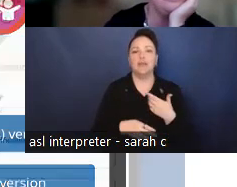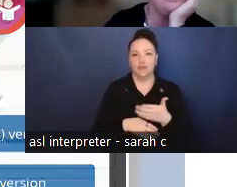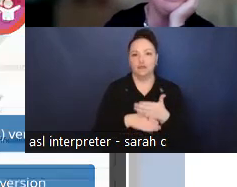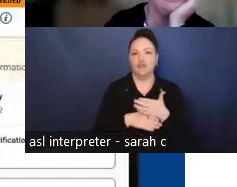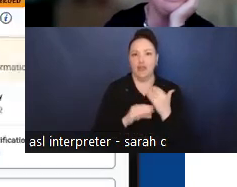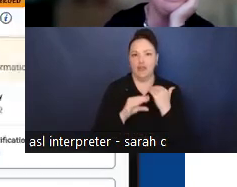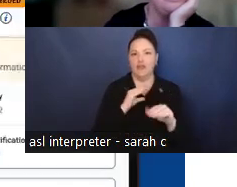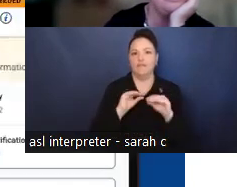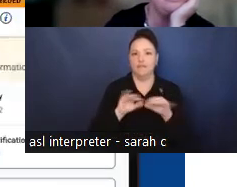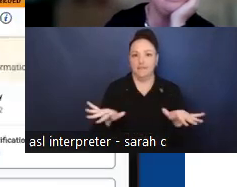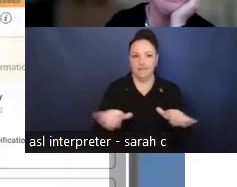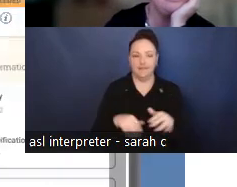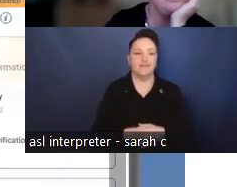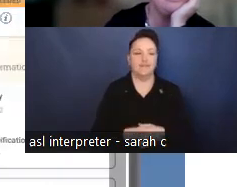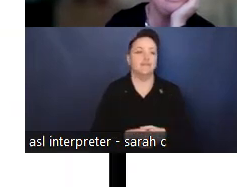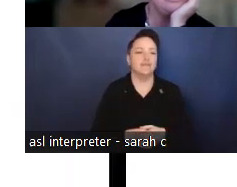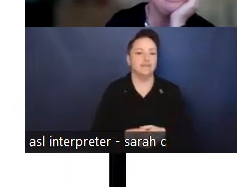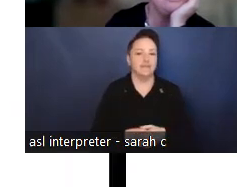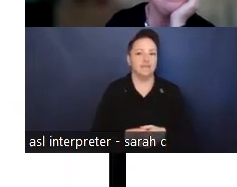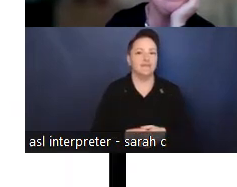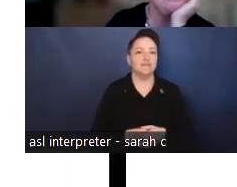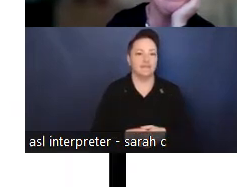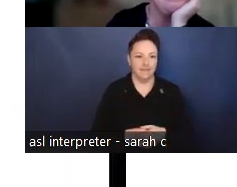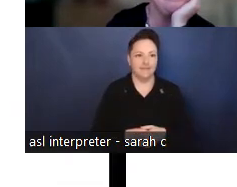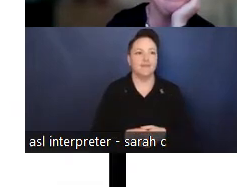I’m telling everyone else they don't have a lot of time so I’m trying to follow my own advise